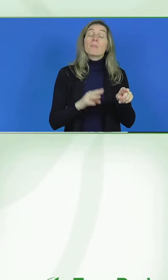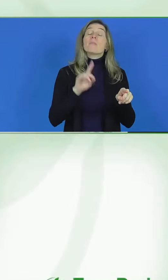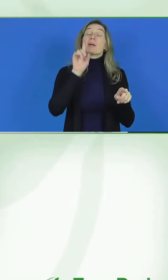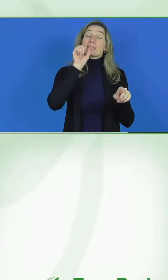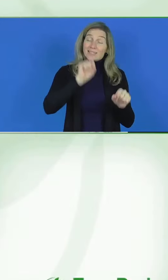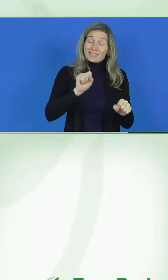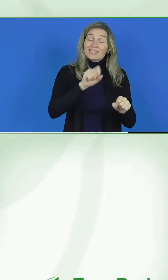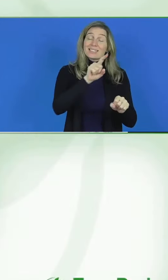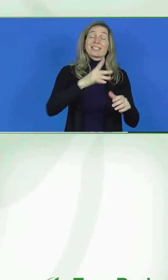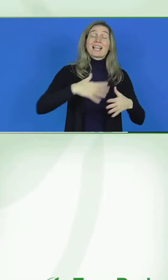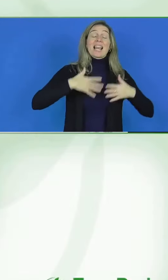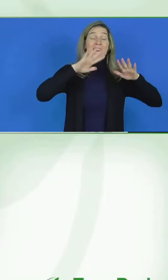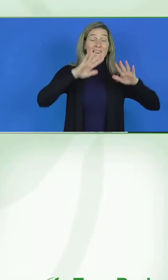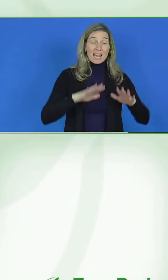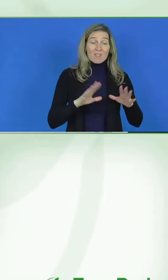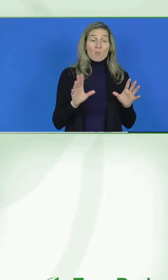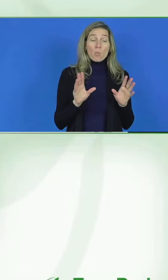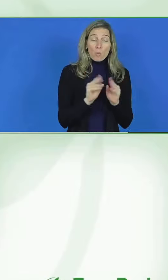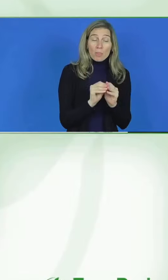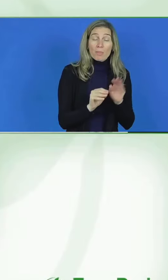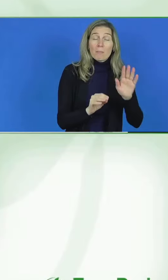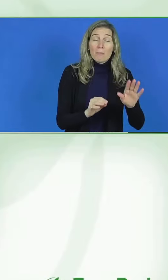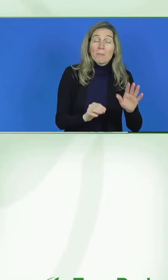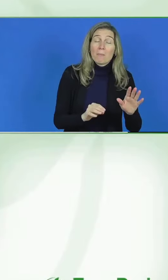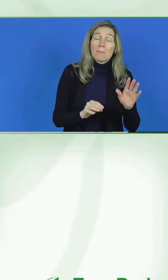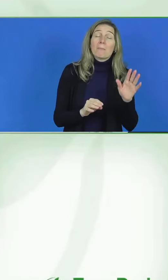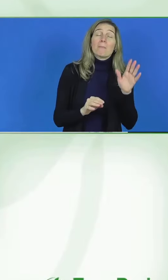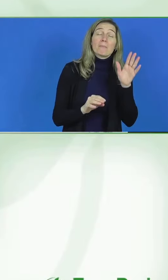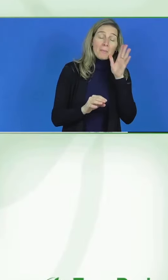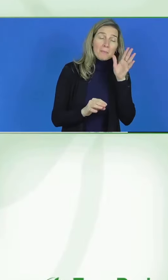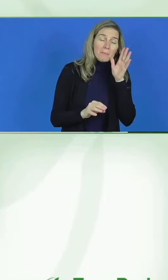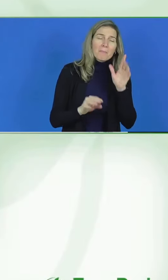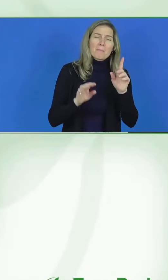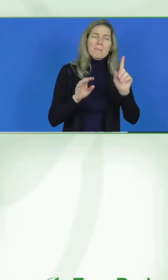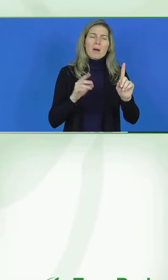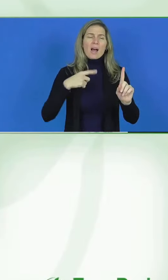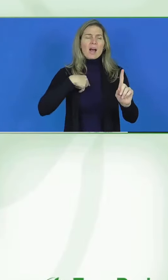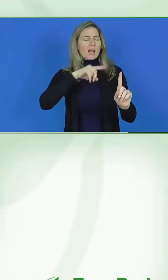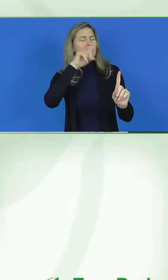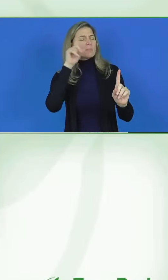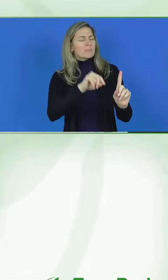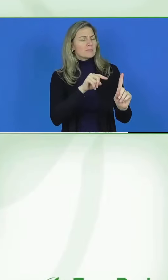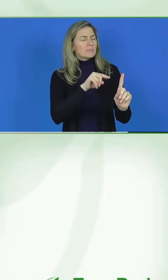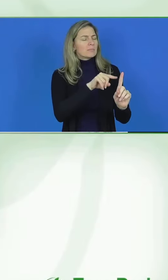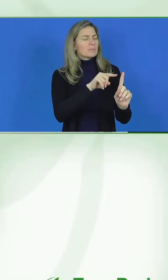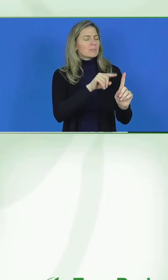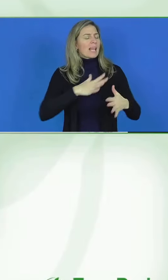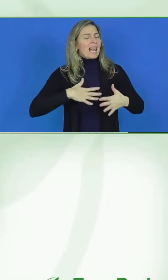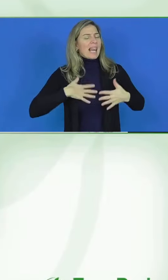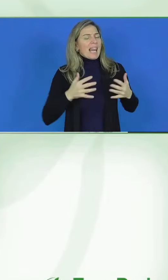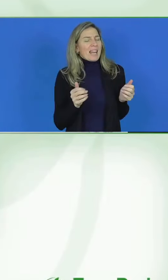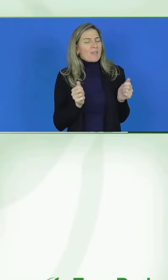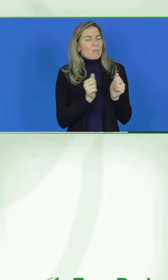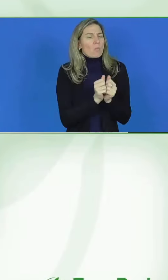because I was a smart ass, I asked him, "Why do you live with your mother? " And he said because we love each other.